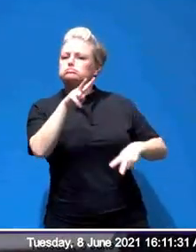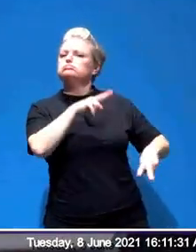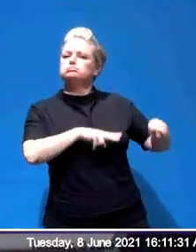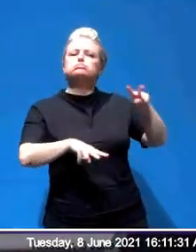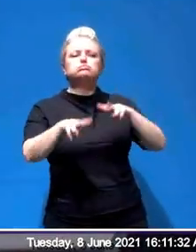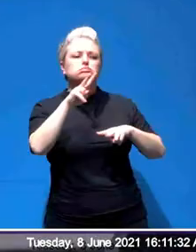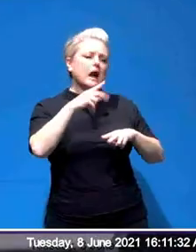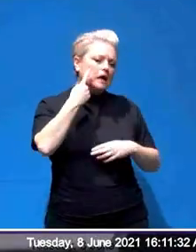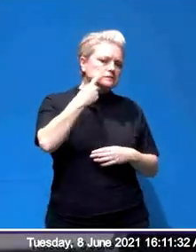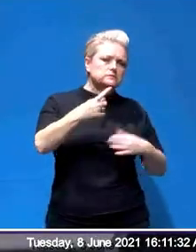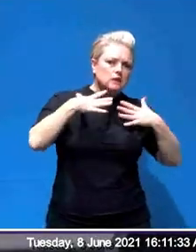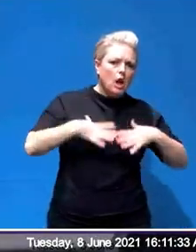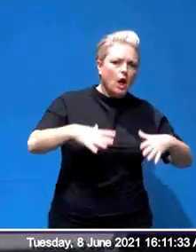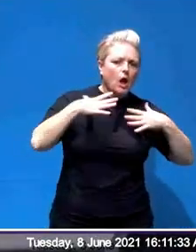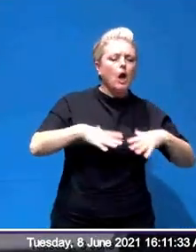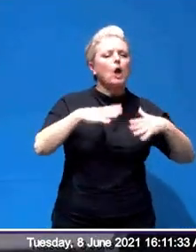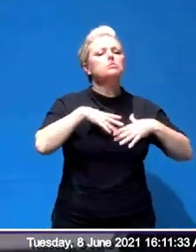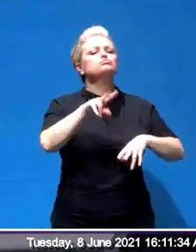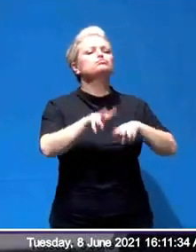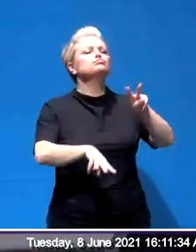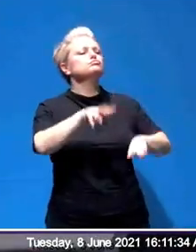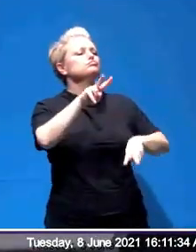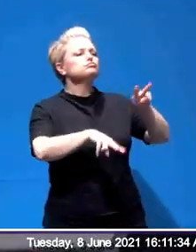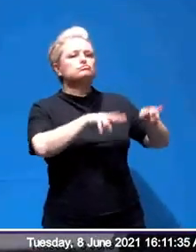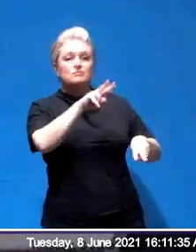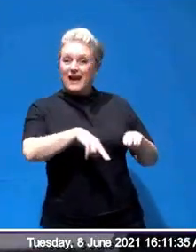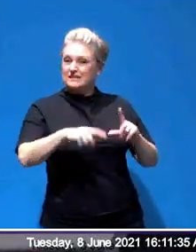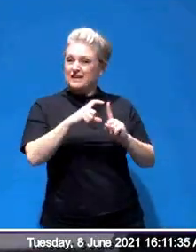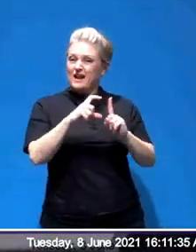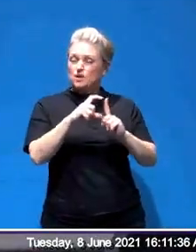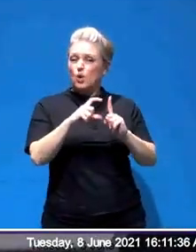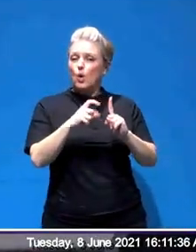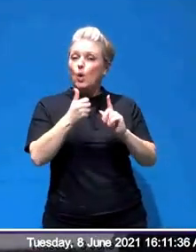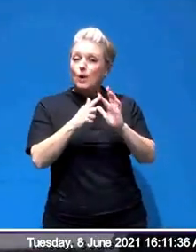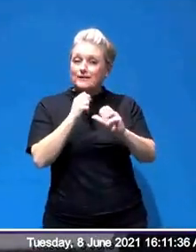things that were brought out in terms of Daniel's statement. How are --- are people clean,